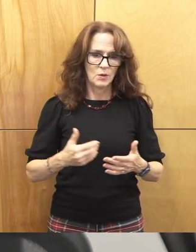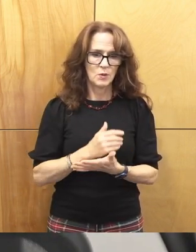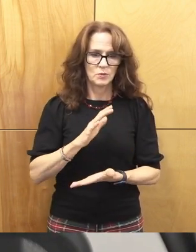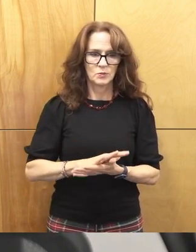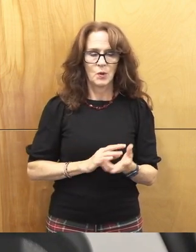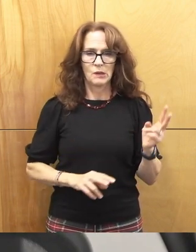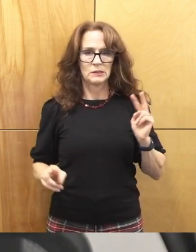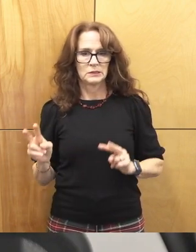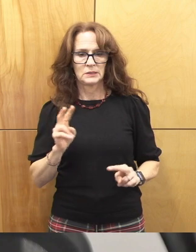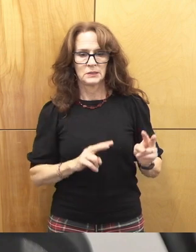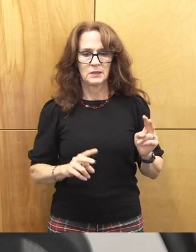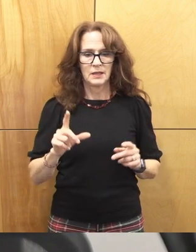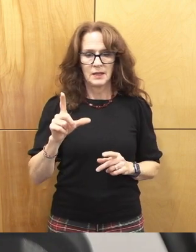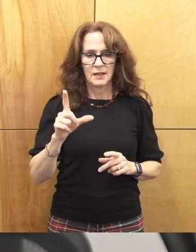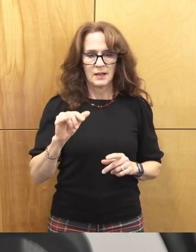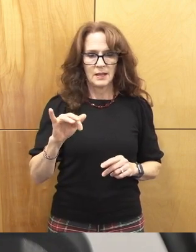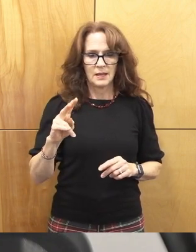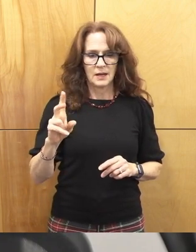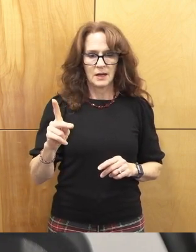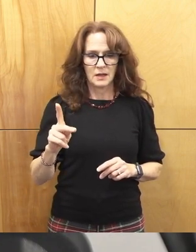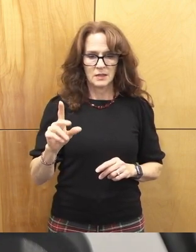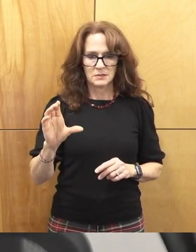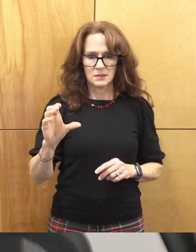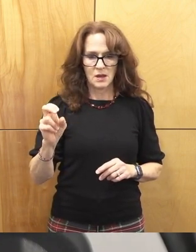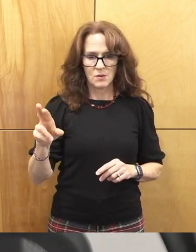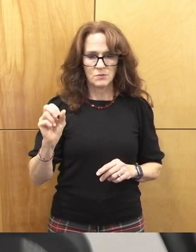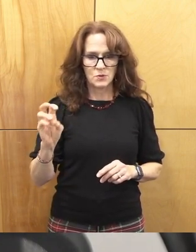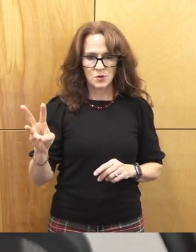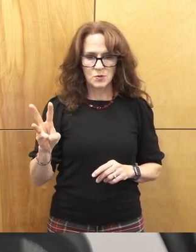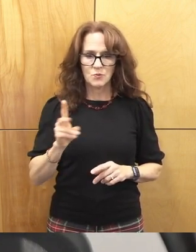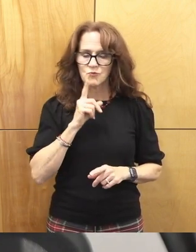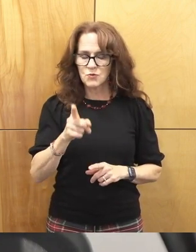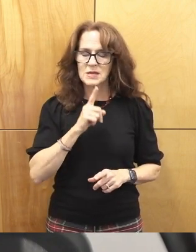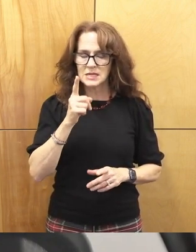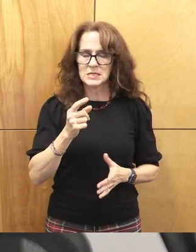So that's why Link Crew really had a prominent impact on my experience entering CAMS.